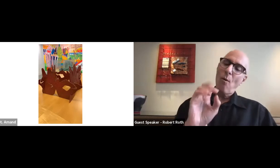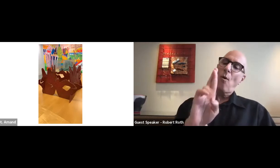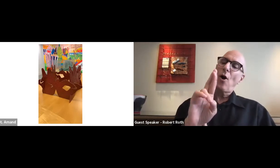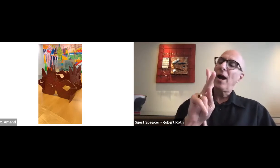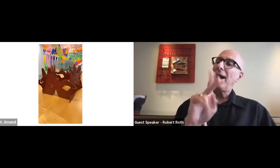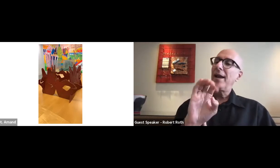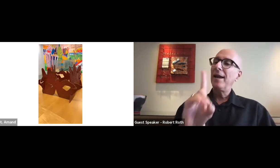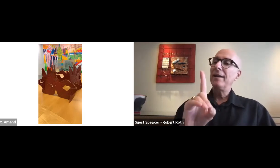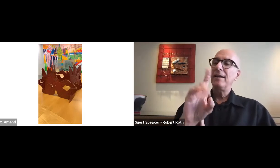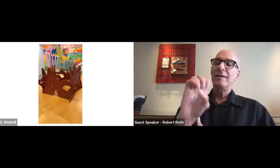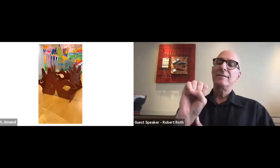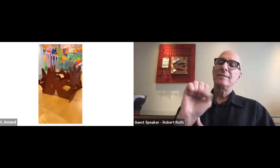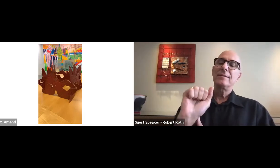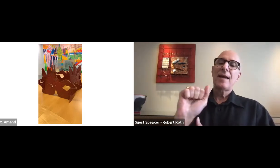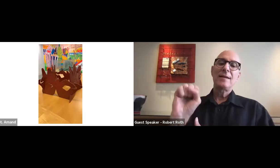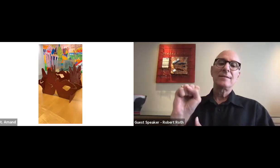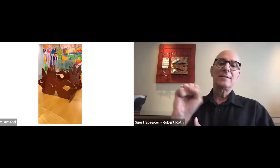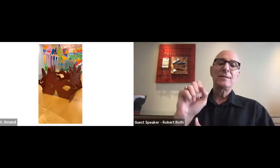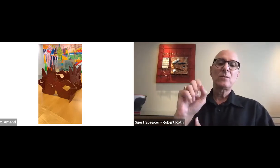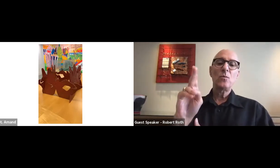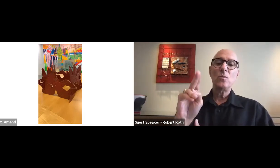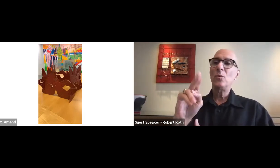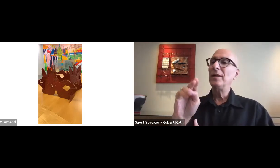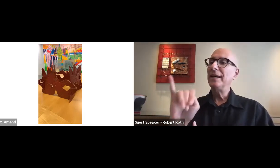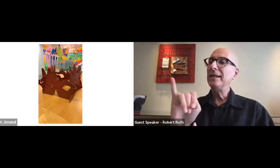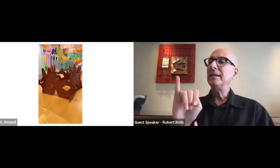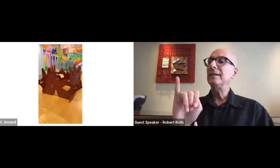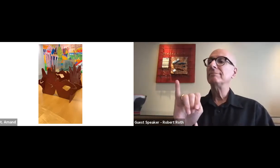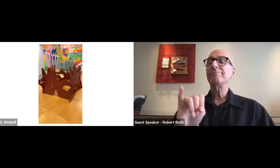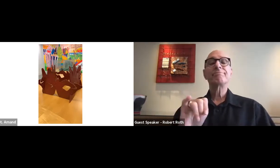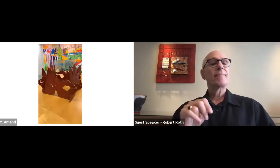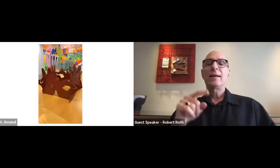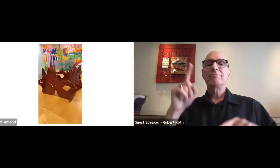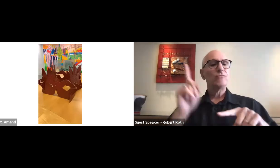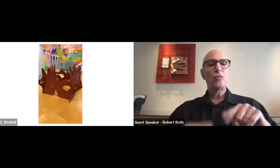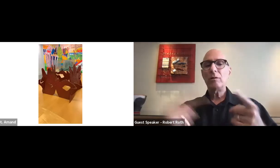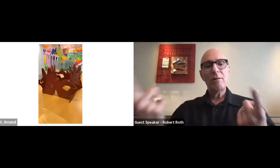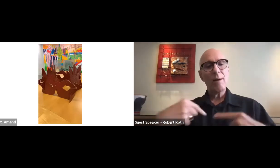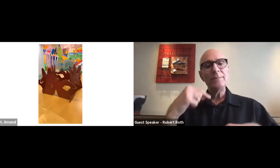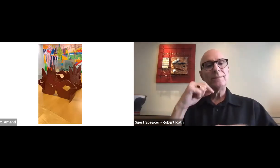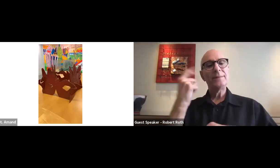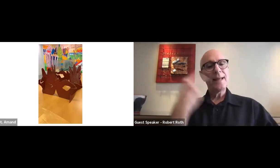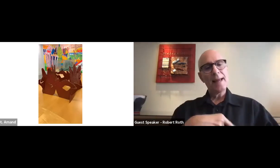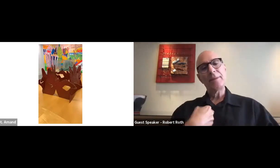now I would like to introduce Orkid Sassouni.